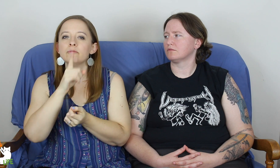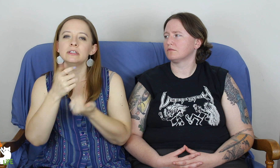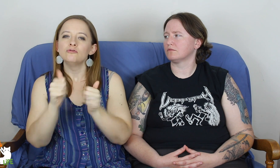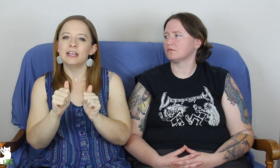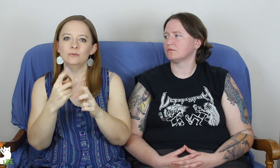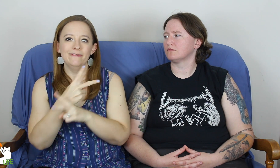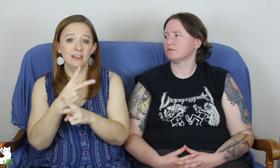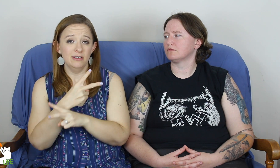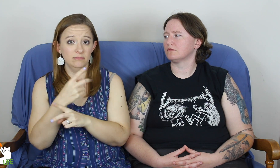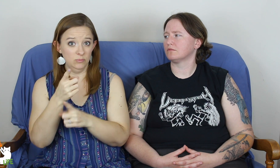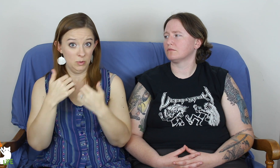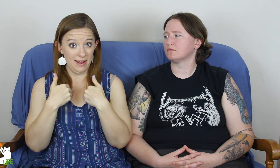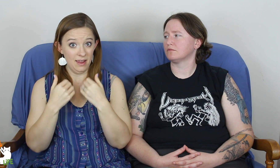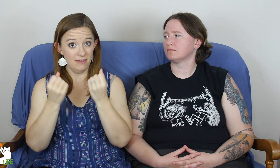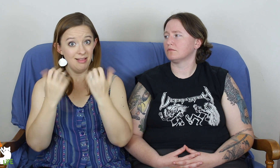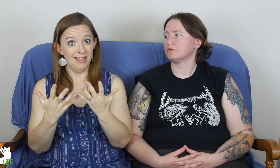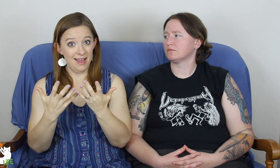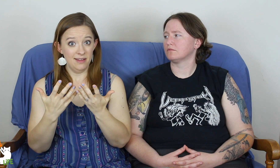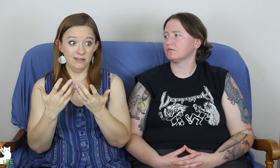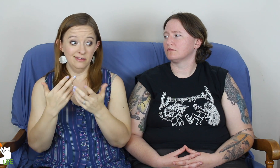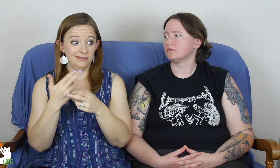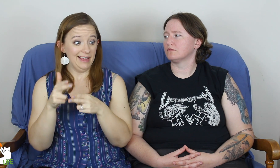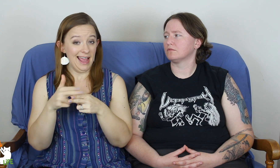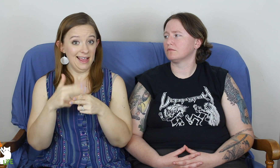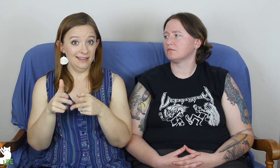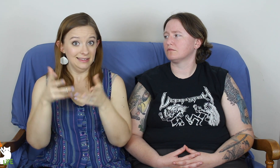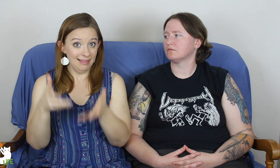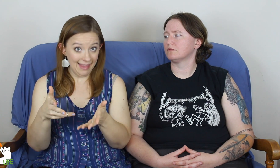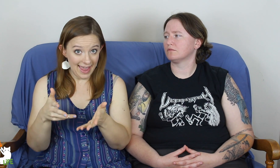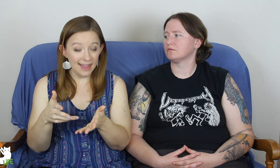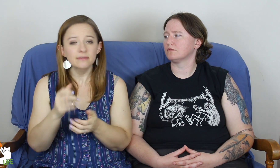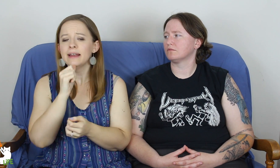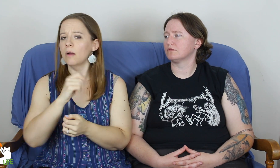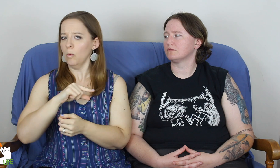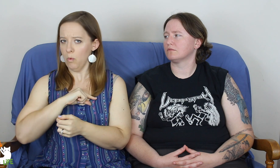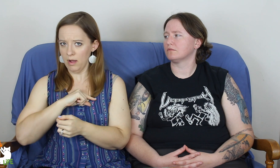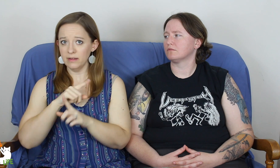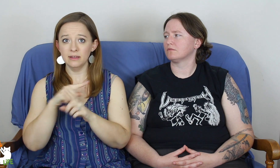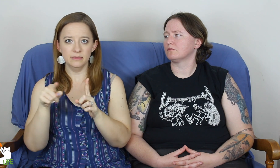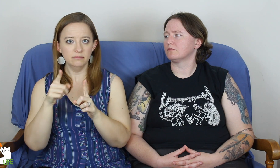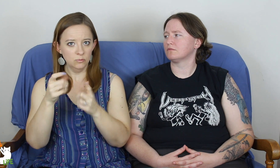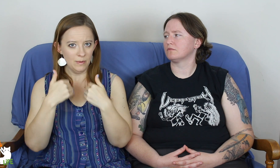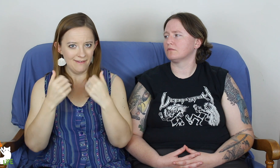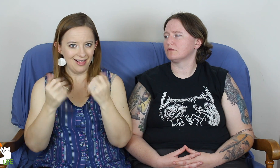That's really trying to figure out, do you have a lot of eggs left? It does not tell you the quality,